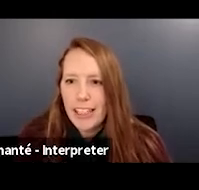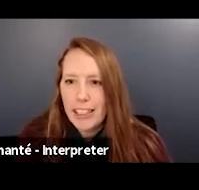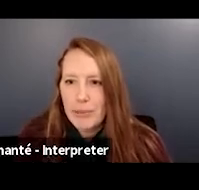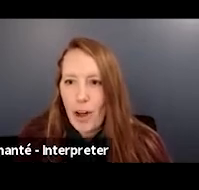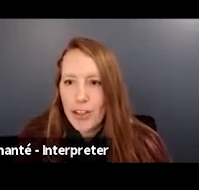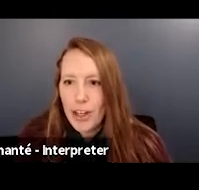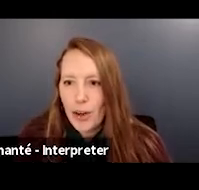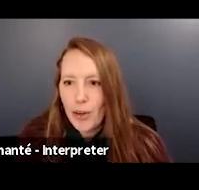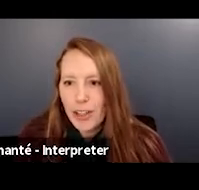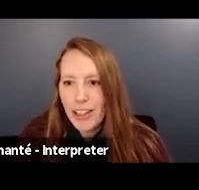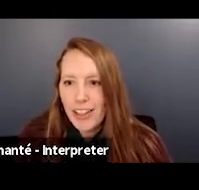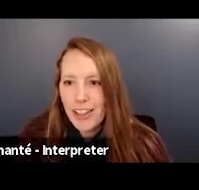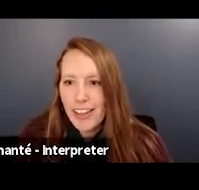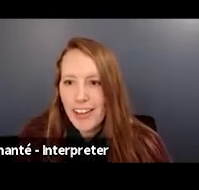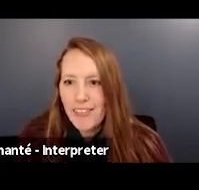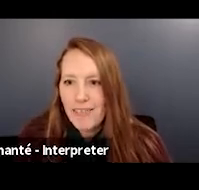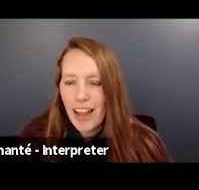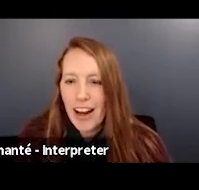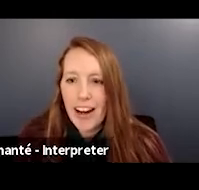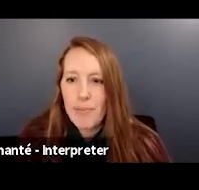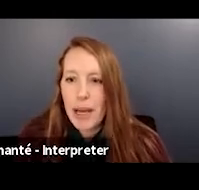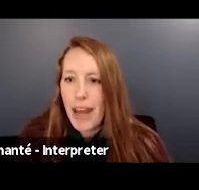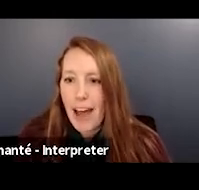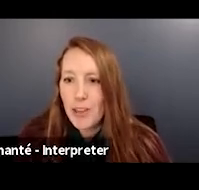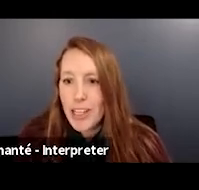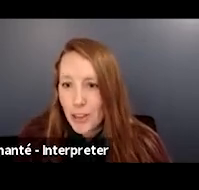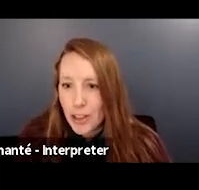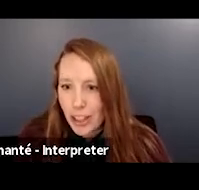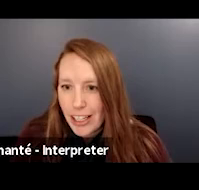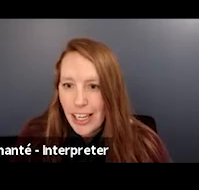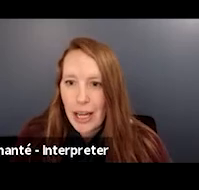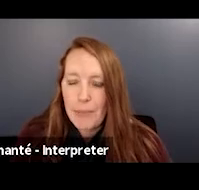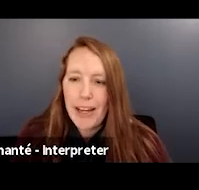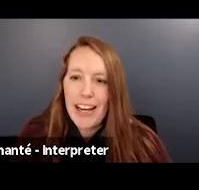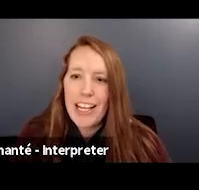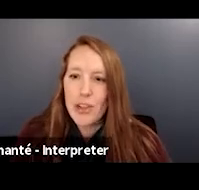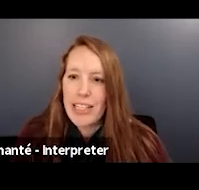Also, I have become an avid researcher in histories.